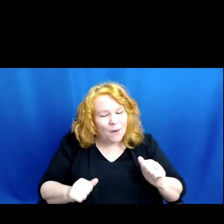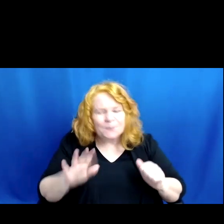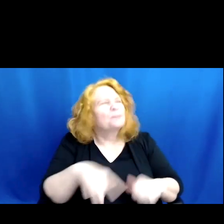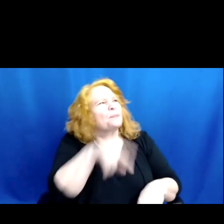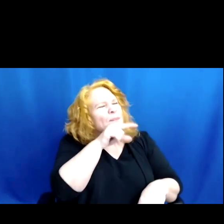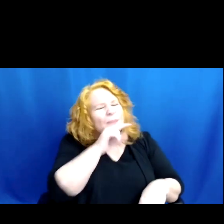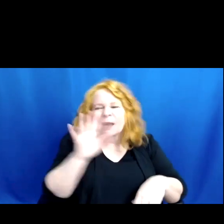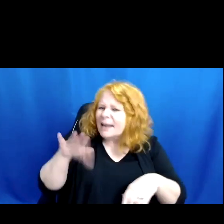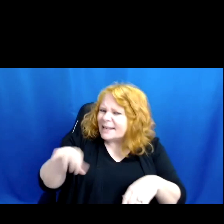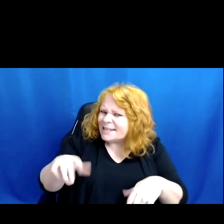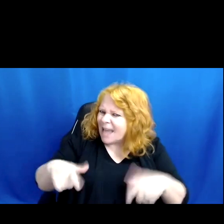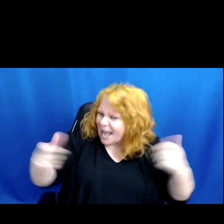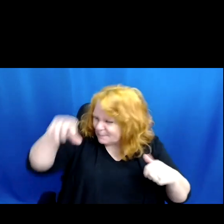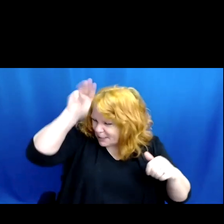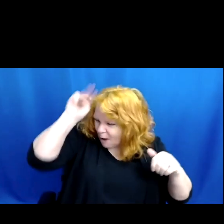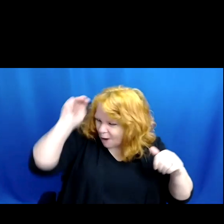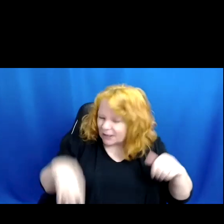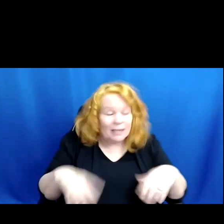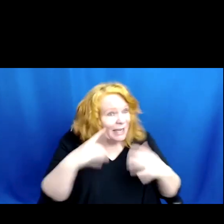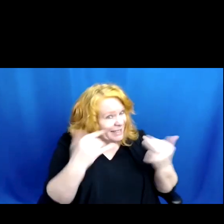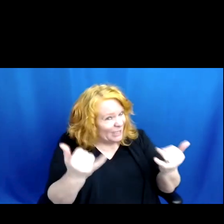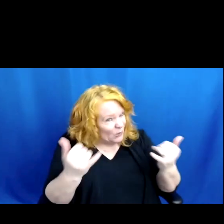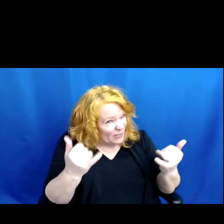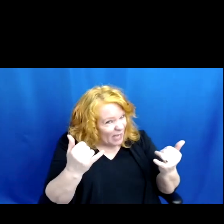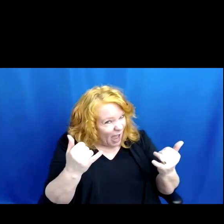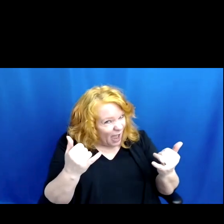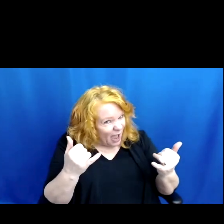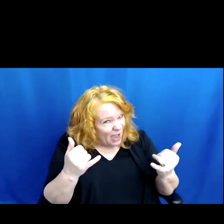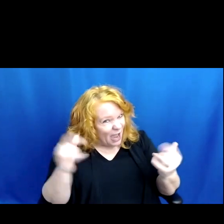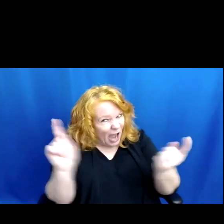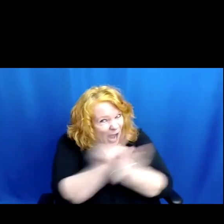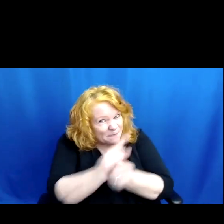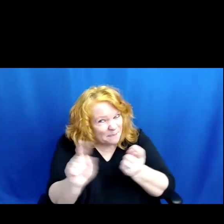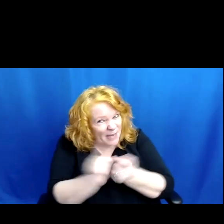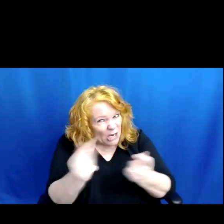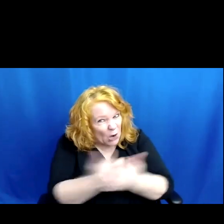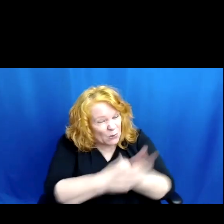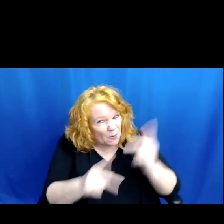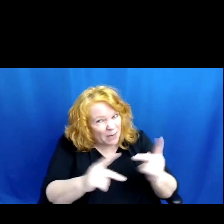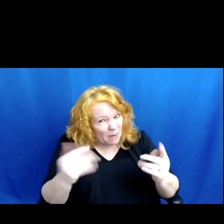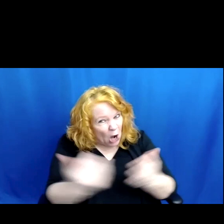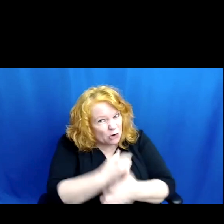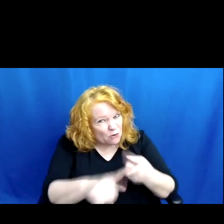Is this the day I get to meet new people and make new friends?